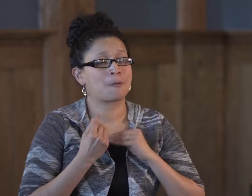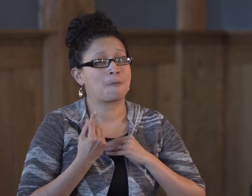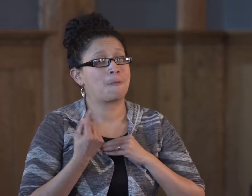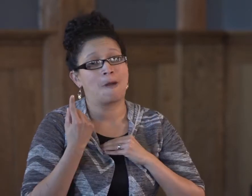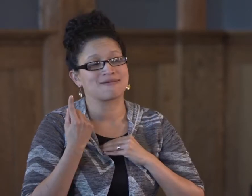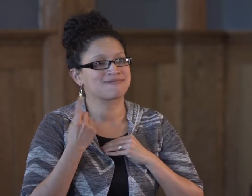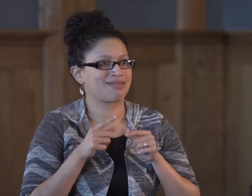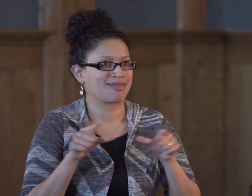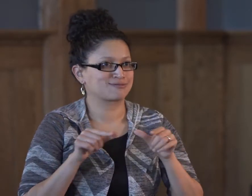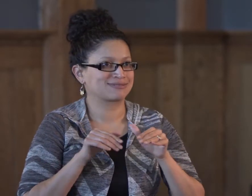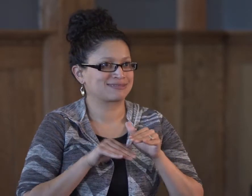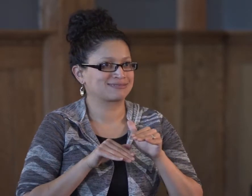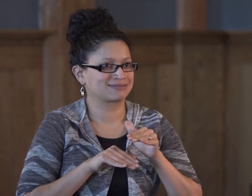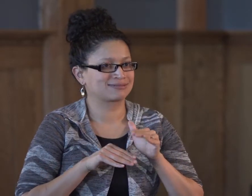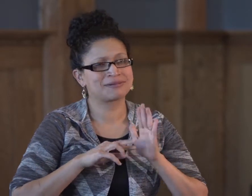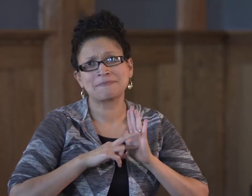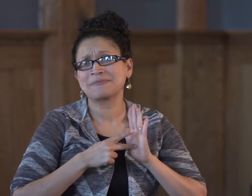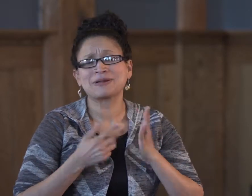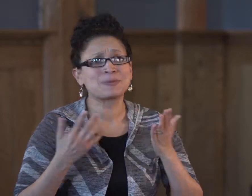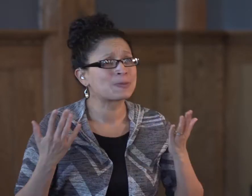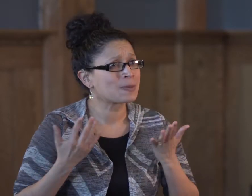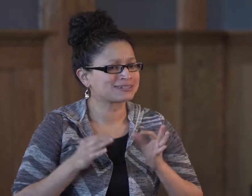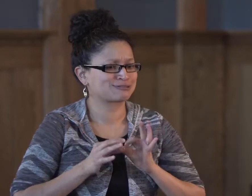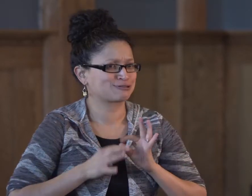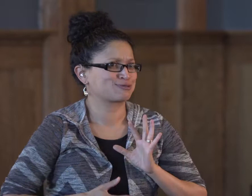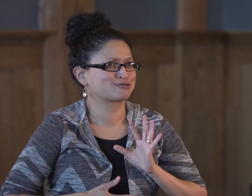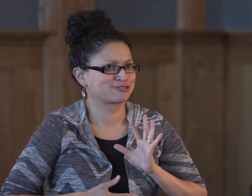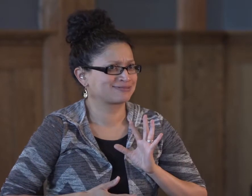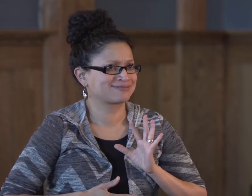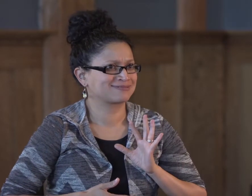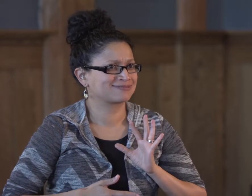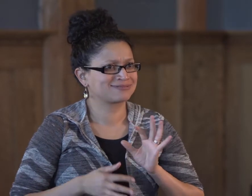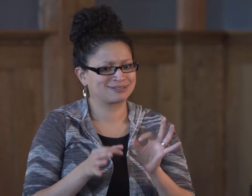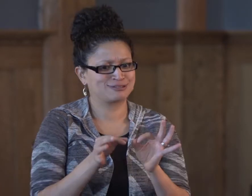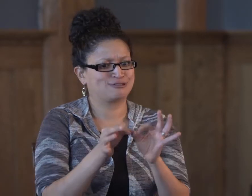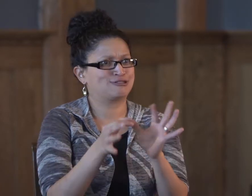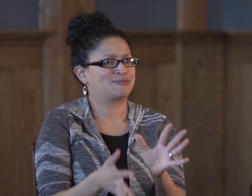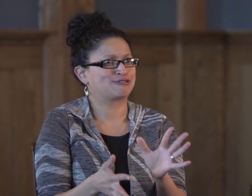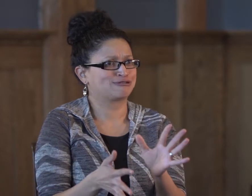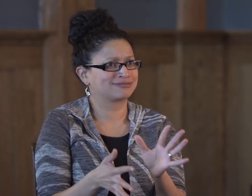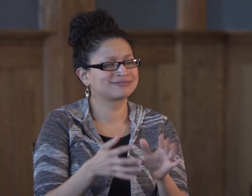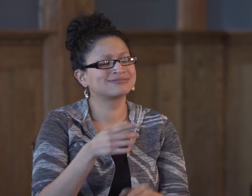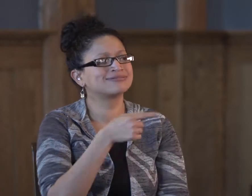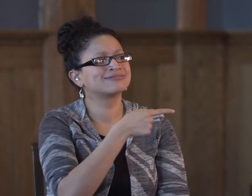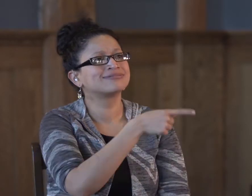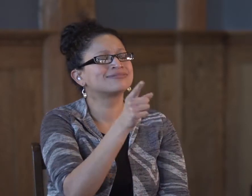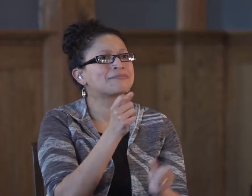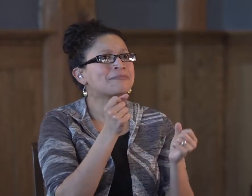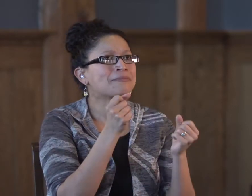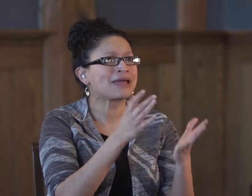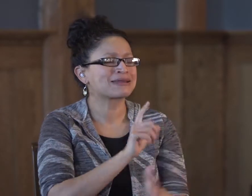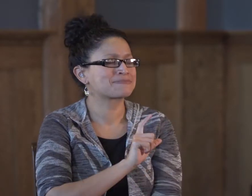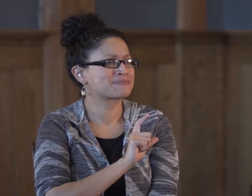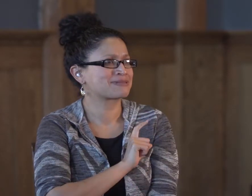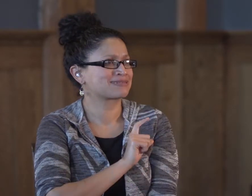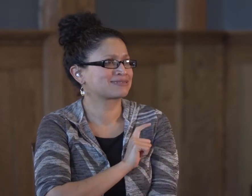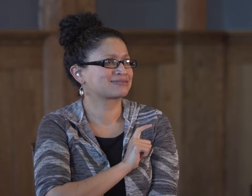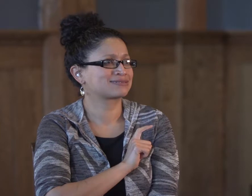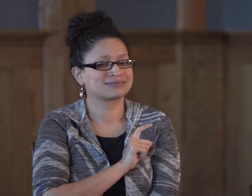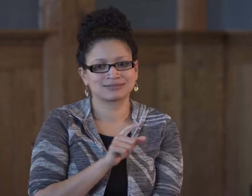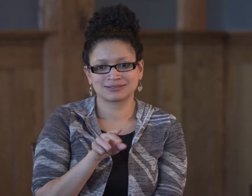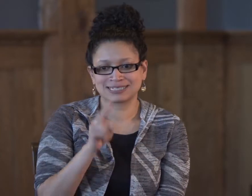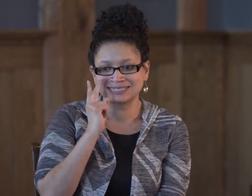Challenges include many things, but number one is access to language and the use of interpreters.